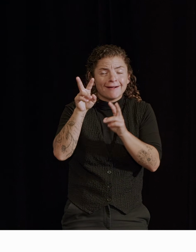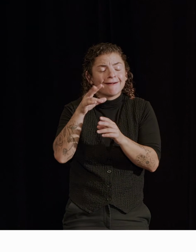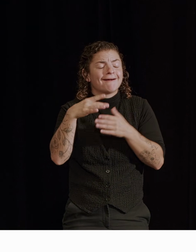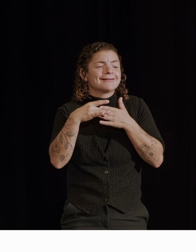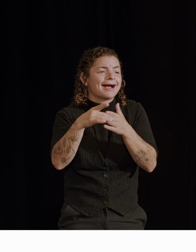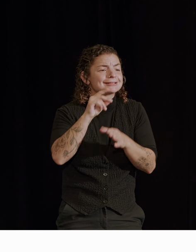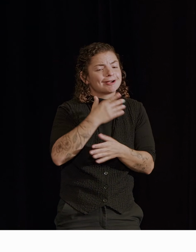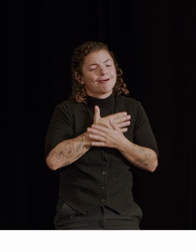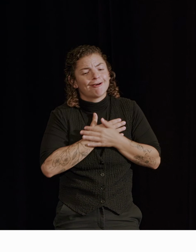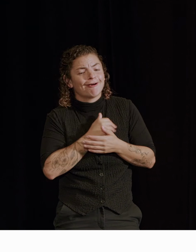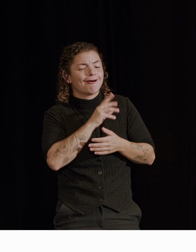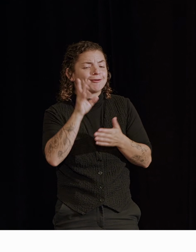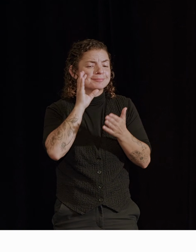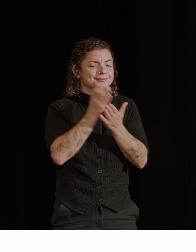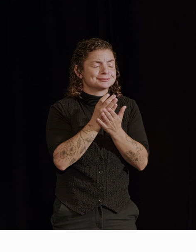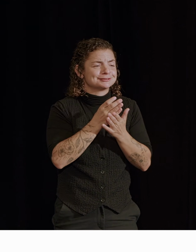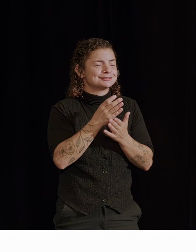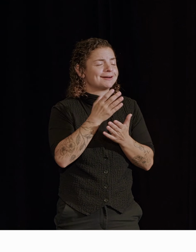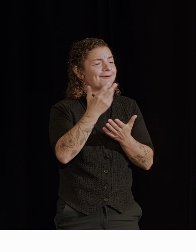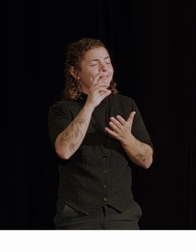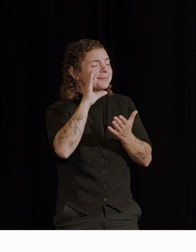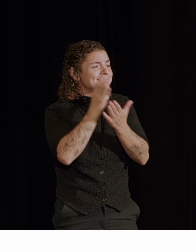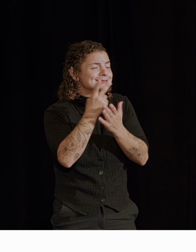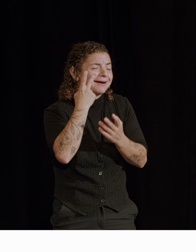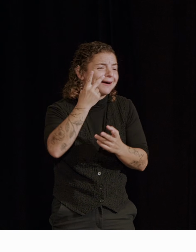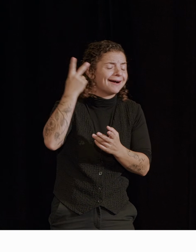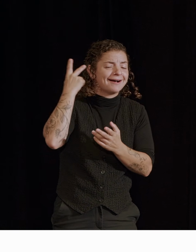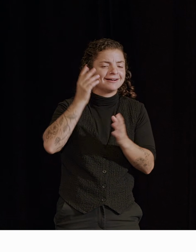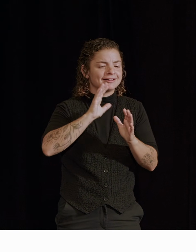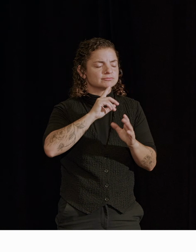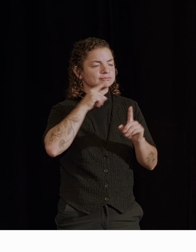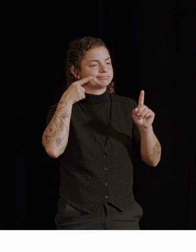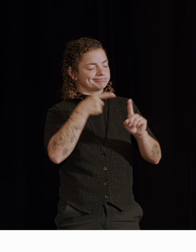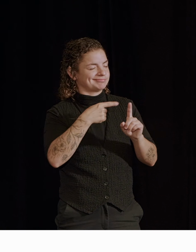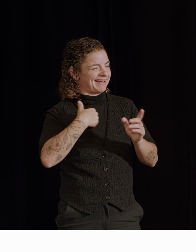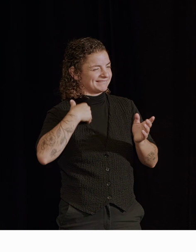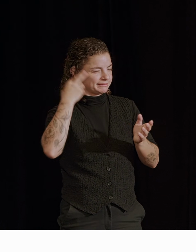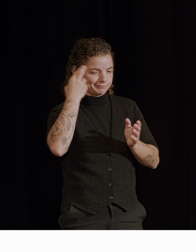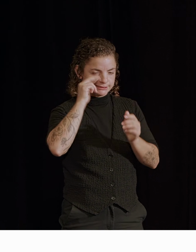but I would still contend that even 30 years later,